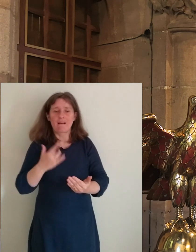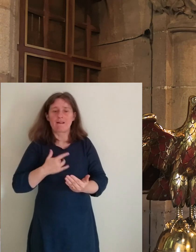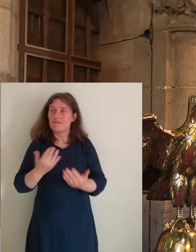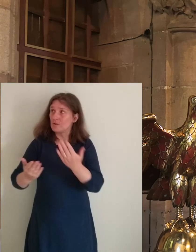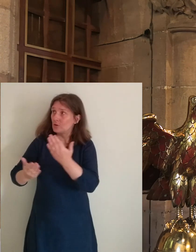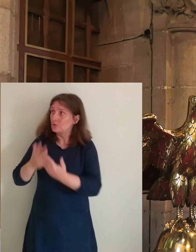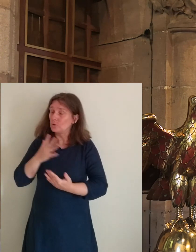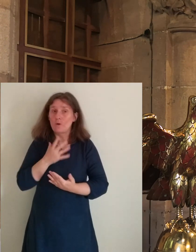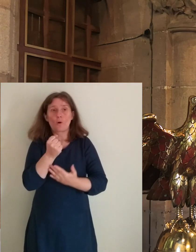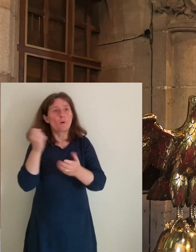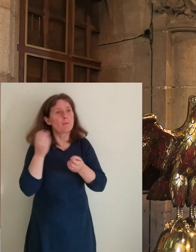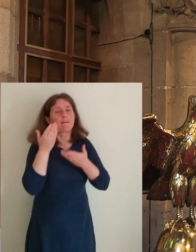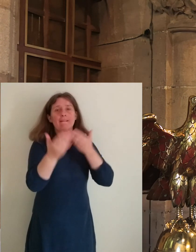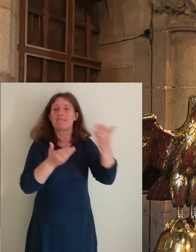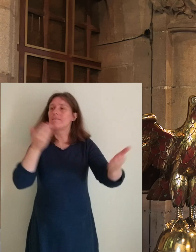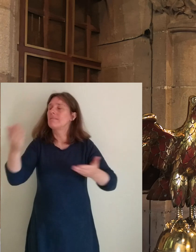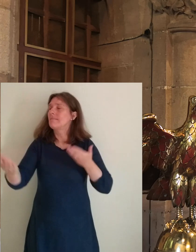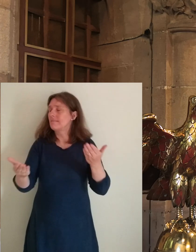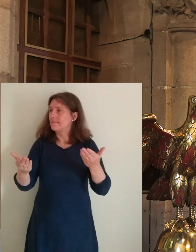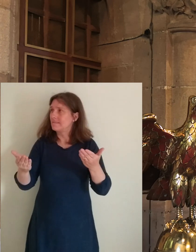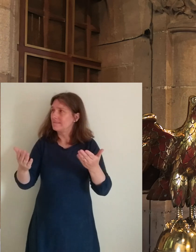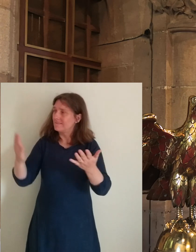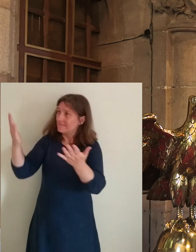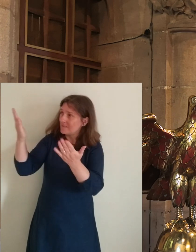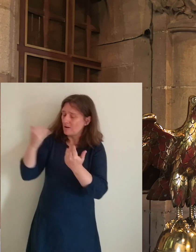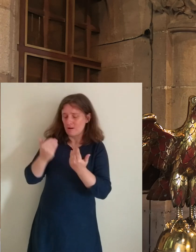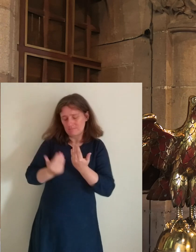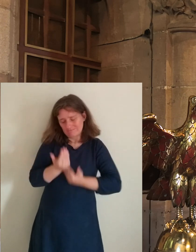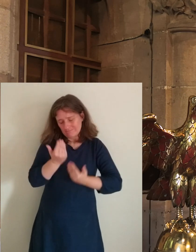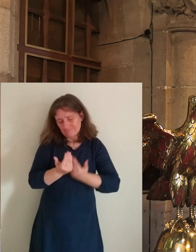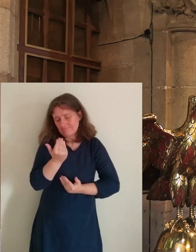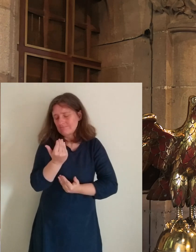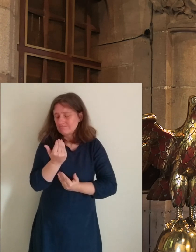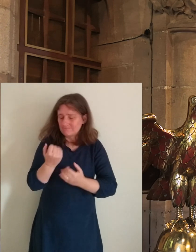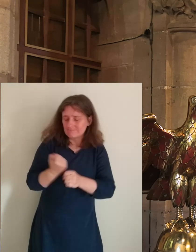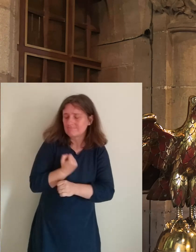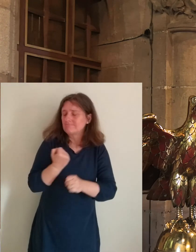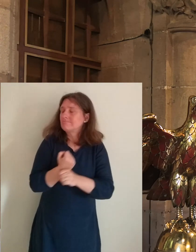Come Lord and recreate and heal us when we have failed